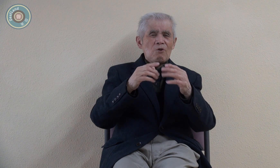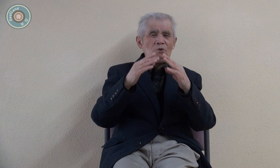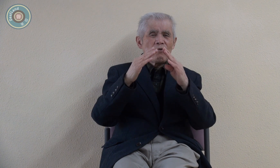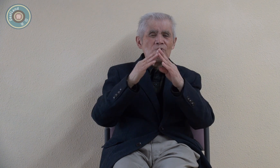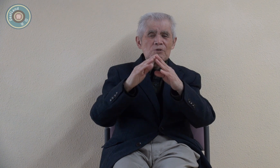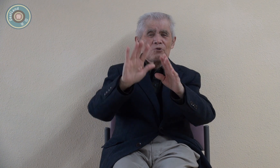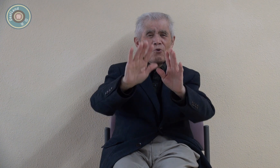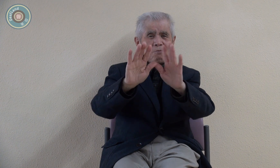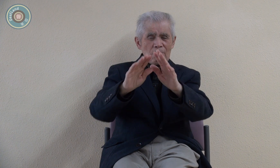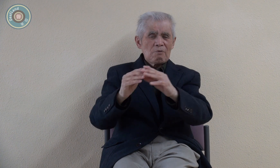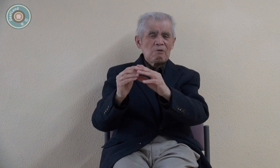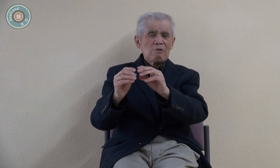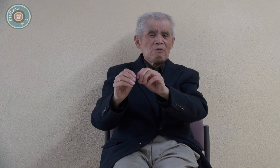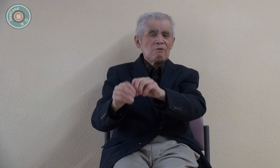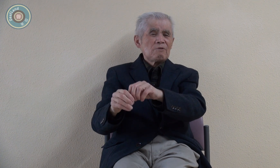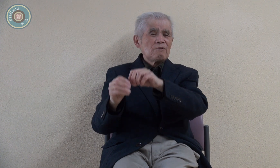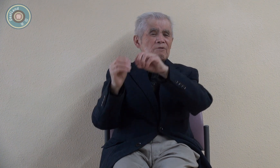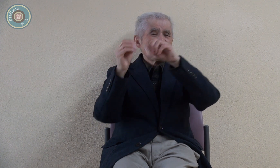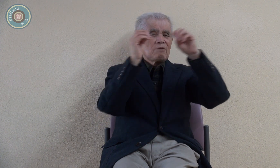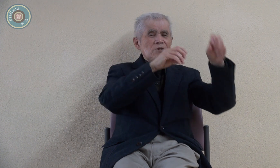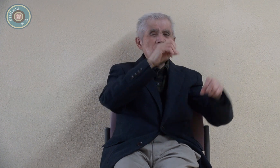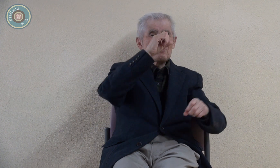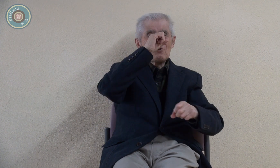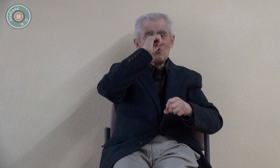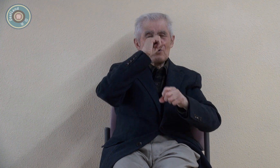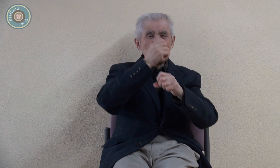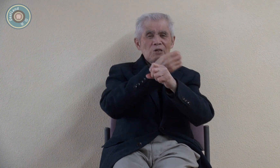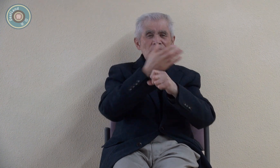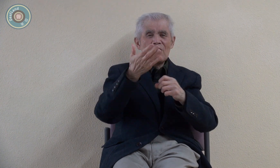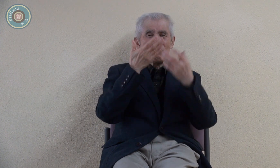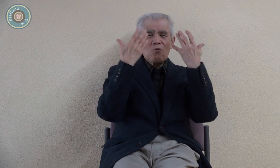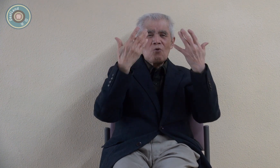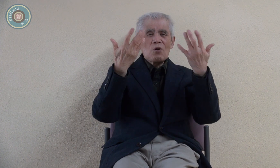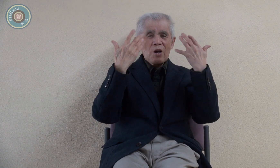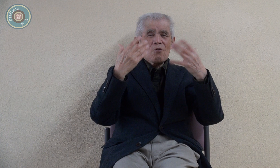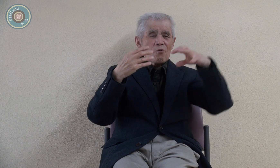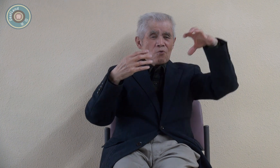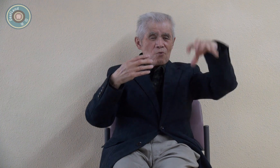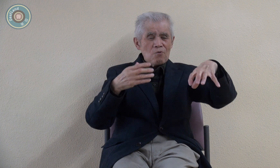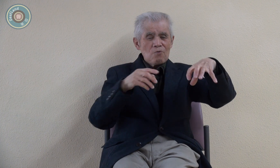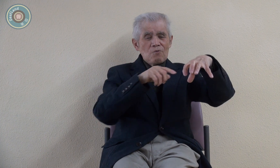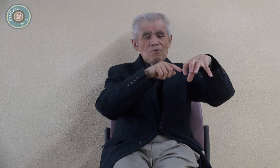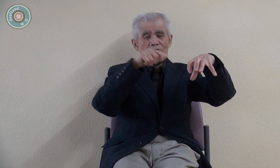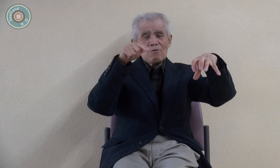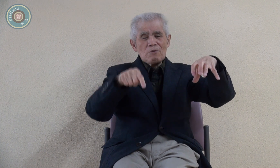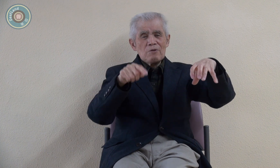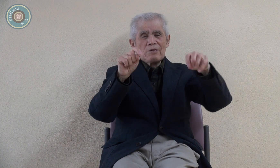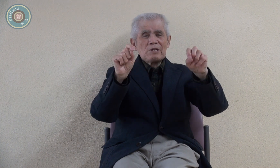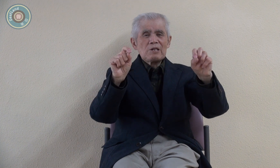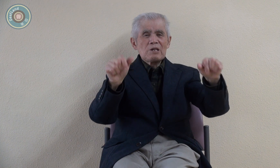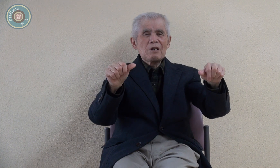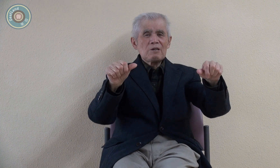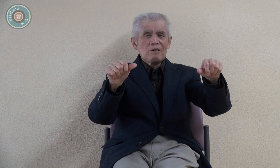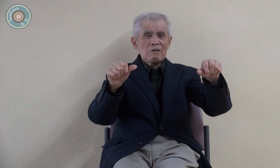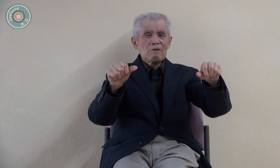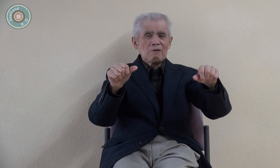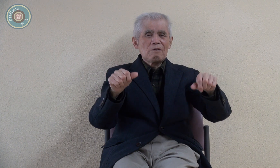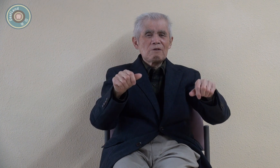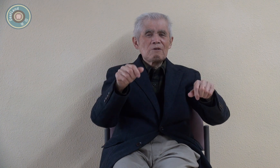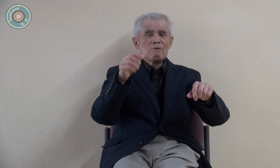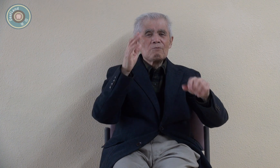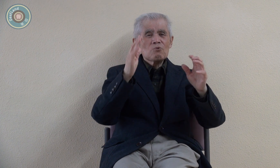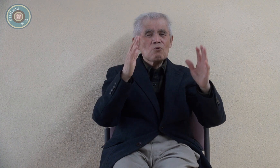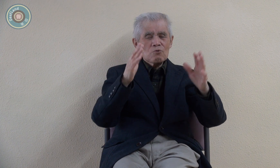We rented a house near the School for the Deaf in Yoshijima